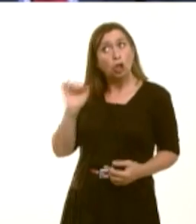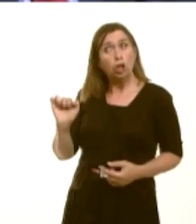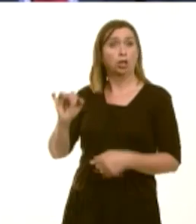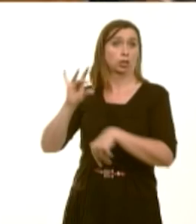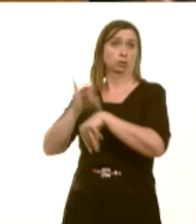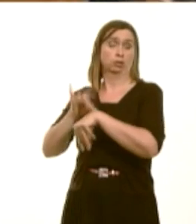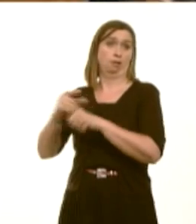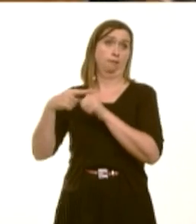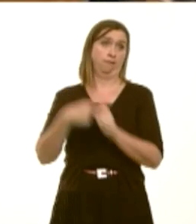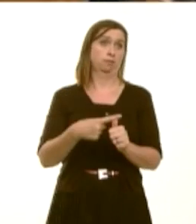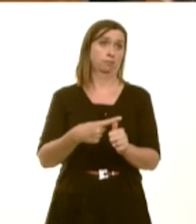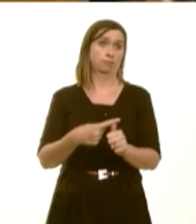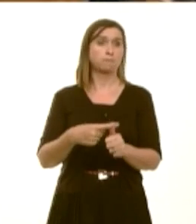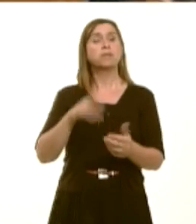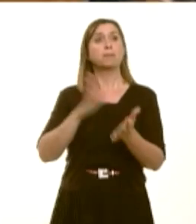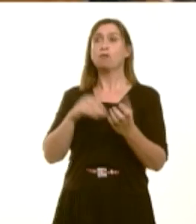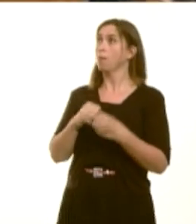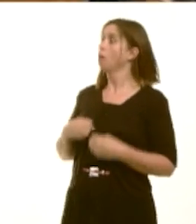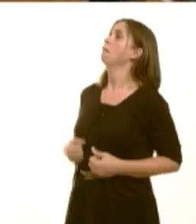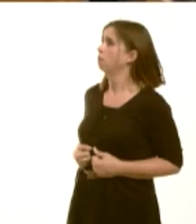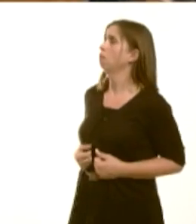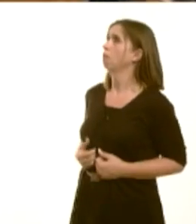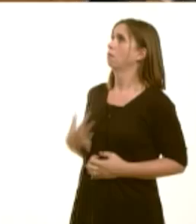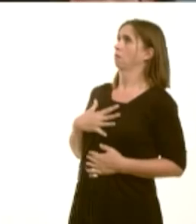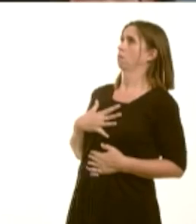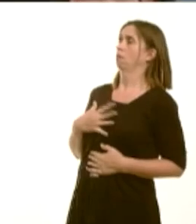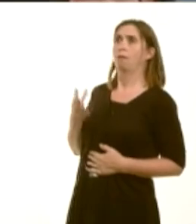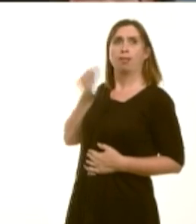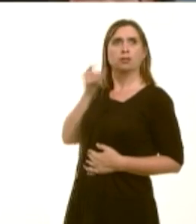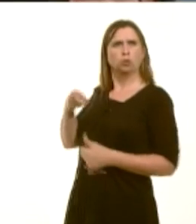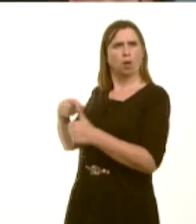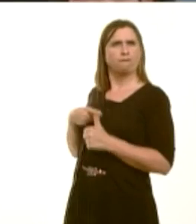her. Now, she is acting on the best advice available to her, with a diagnosis thatís